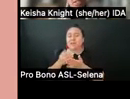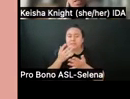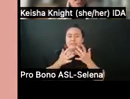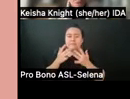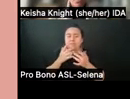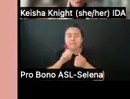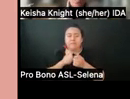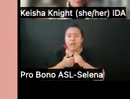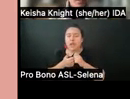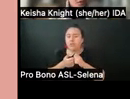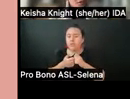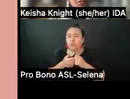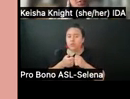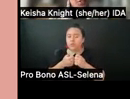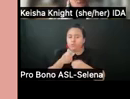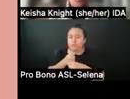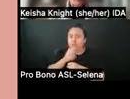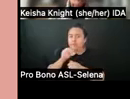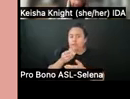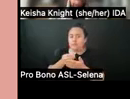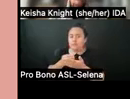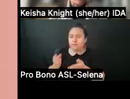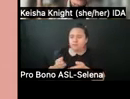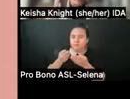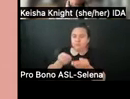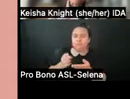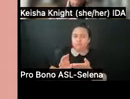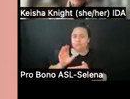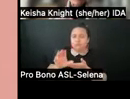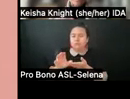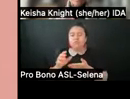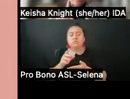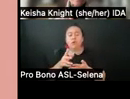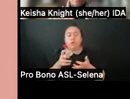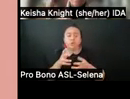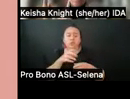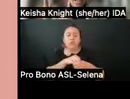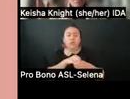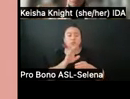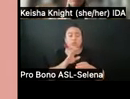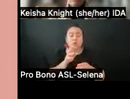I would encourage you to include your aspirational plans, your kind of middle of the road plans and